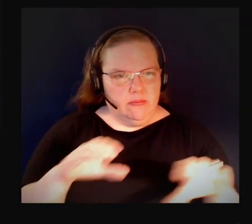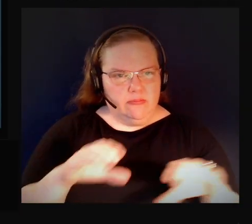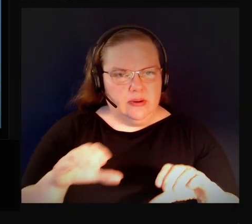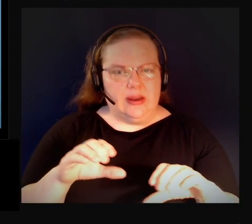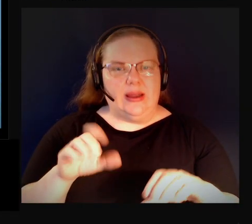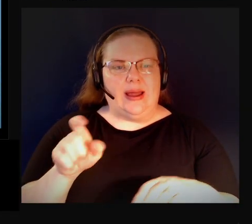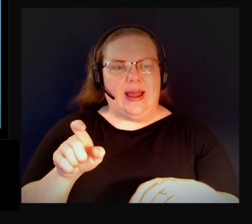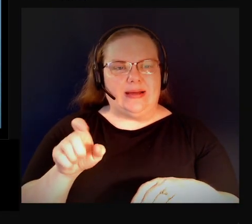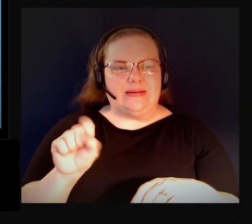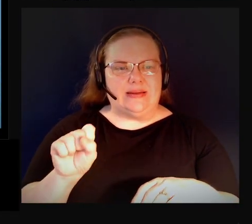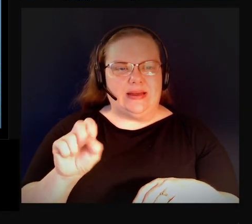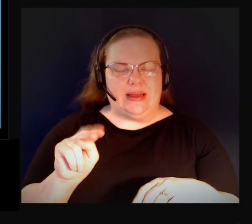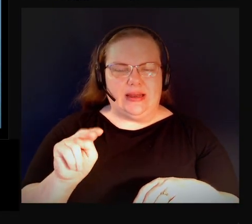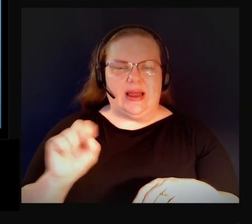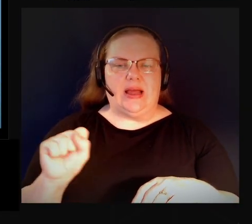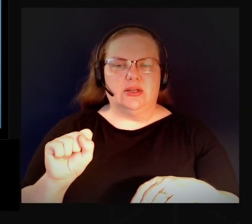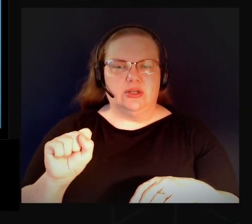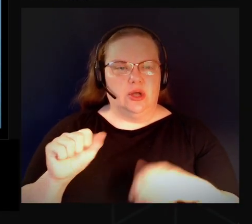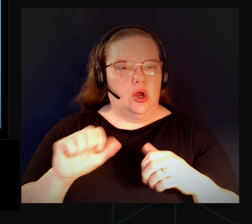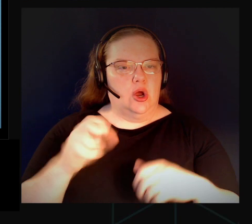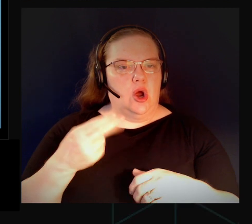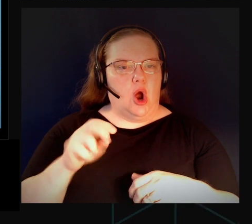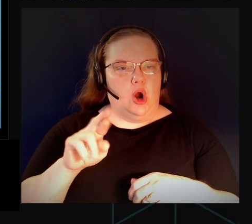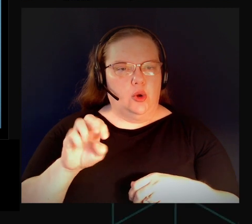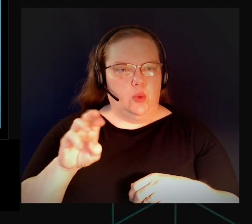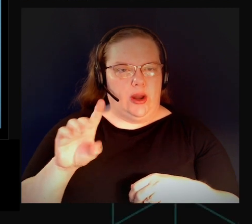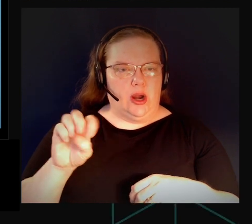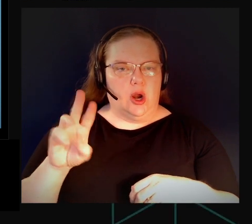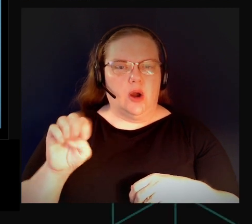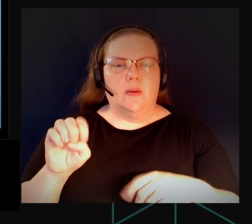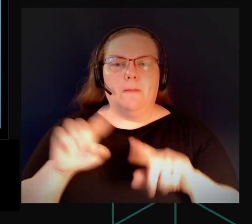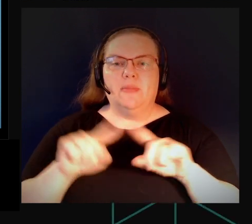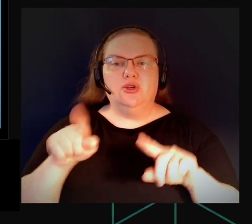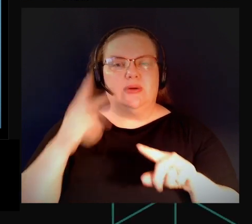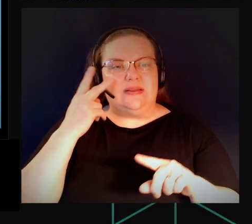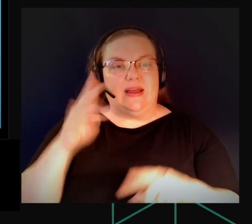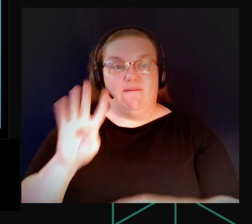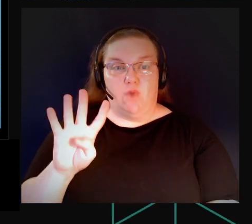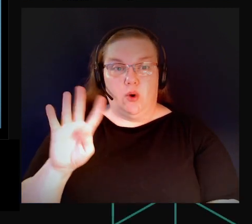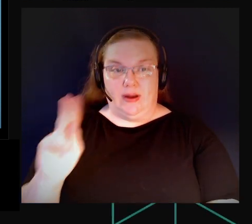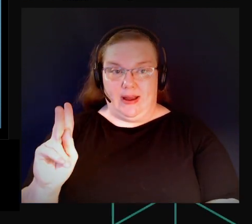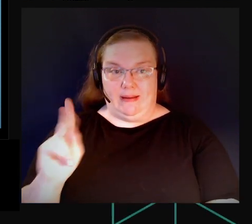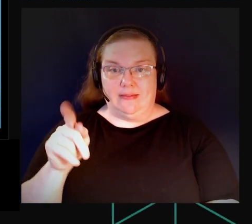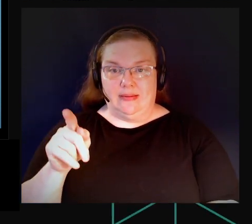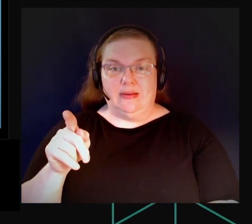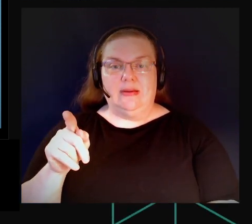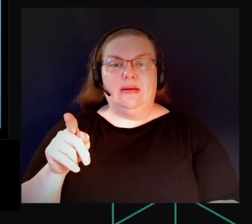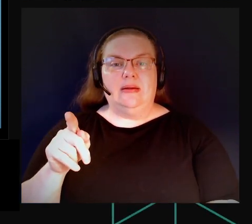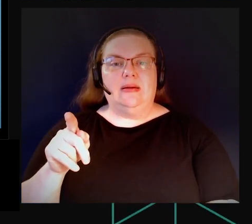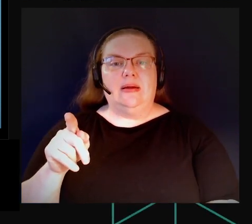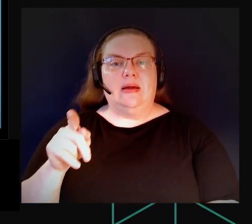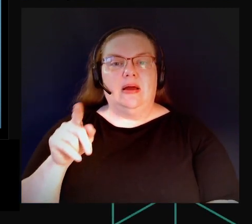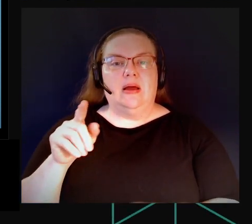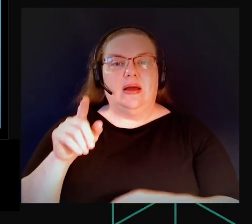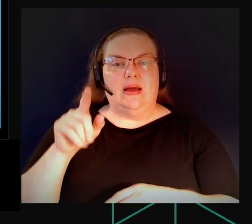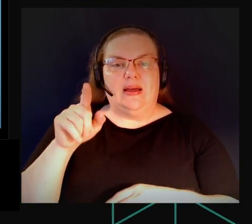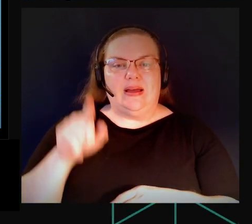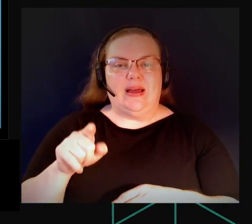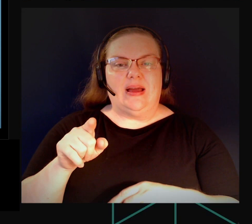So here you see, the game is running in 4k with Fidelity FX Super Resolution at 77% on Xbox Series X.